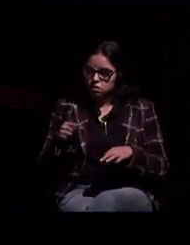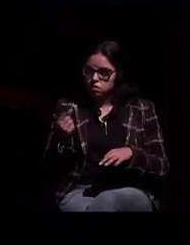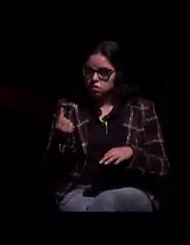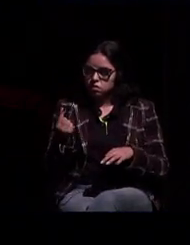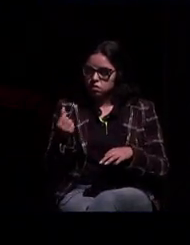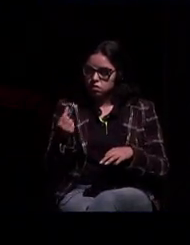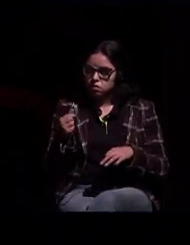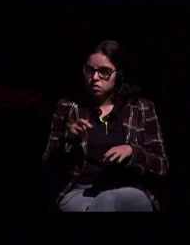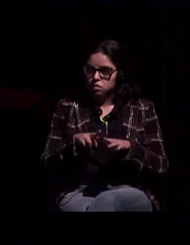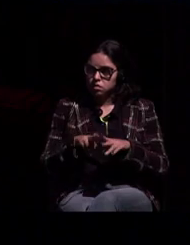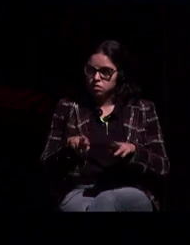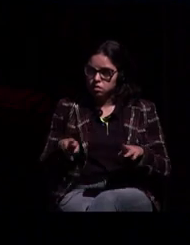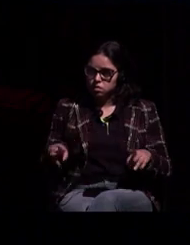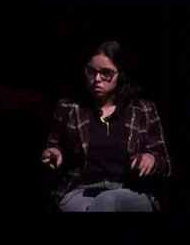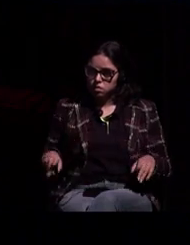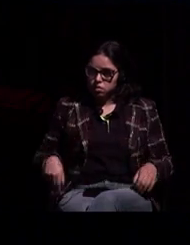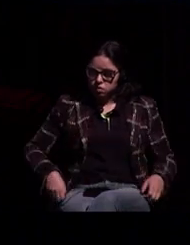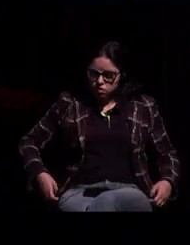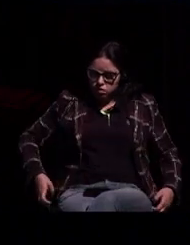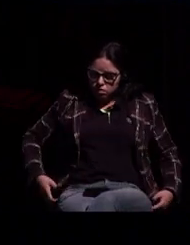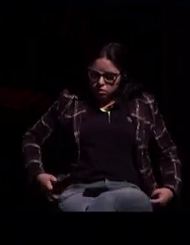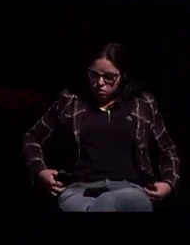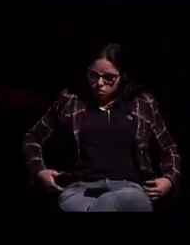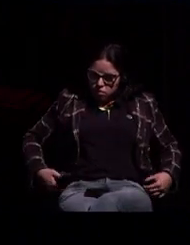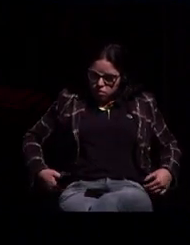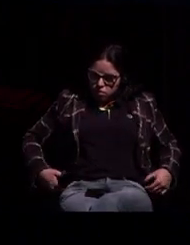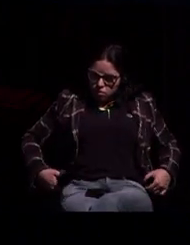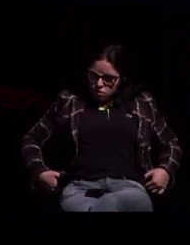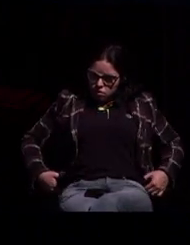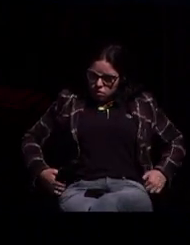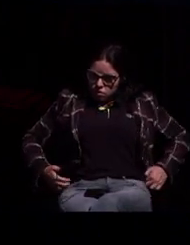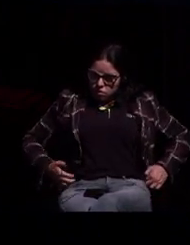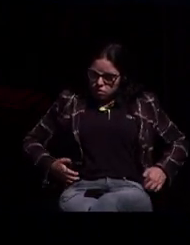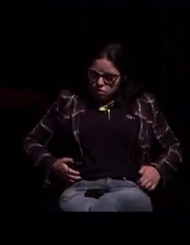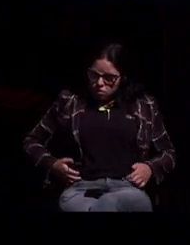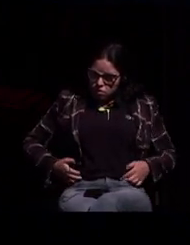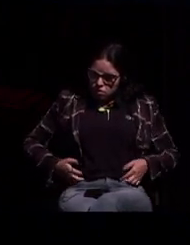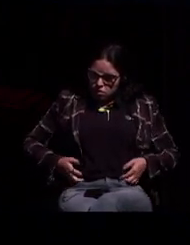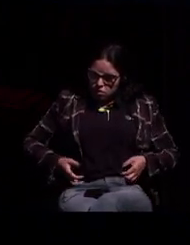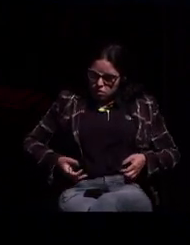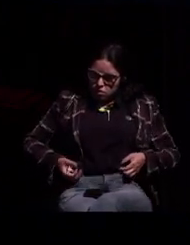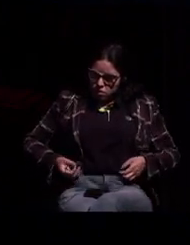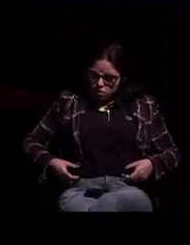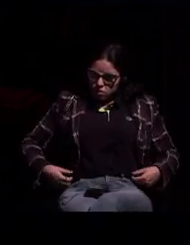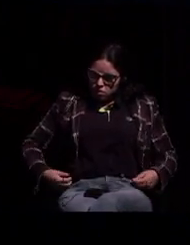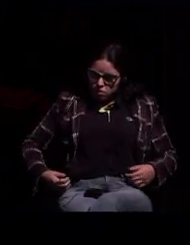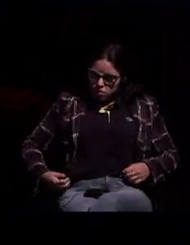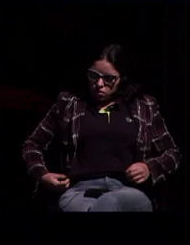In recent years we have also seen a surge in collaborative economy that increases competition